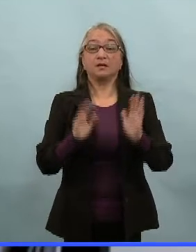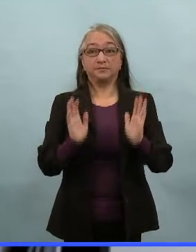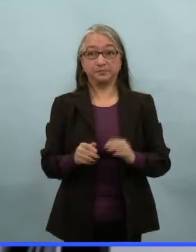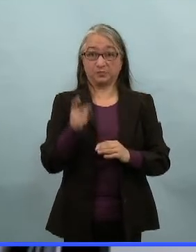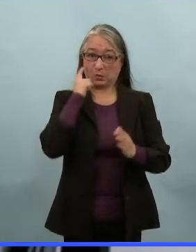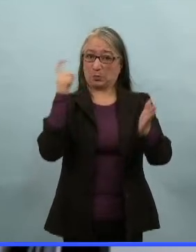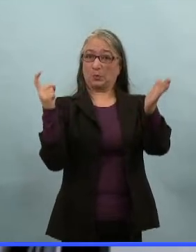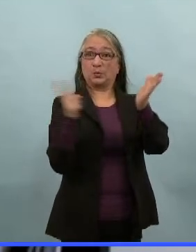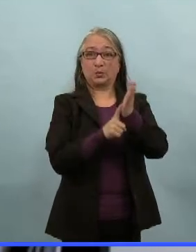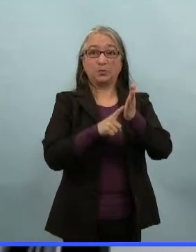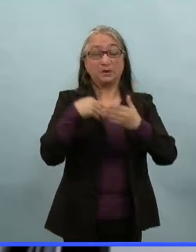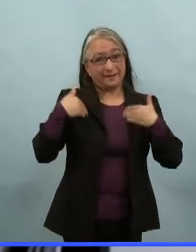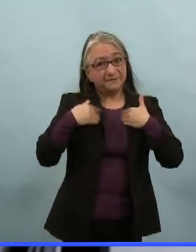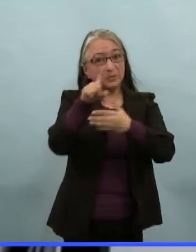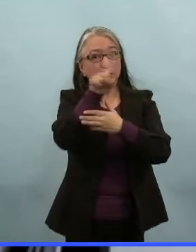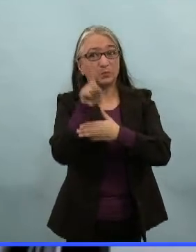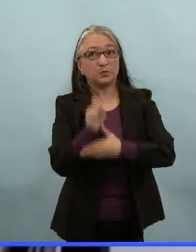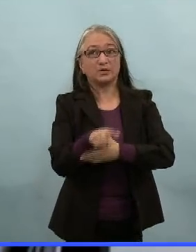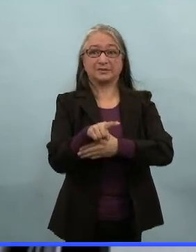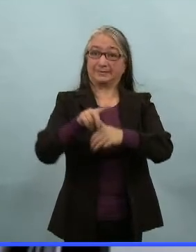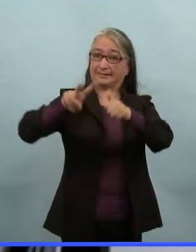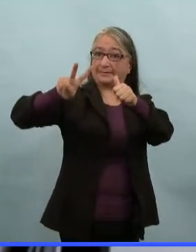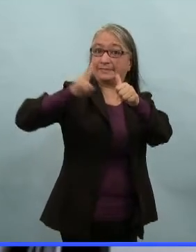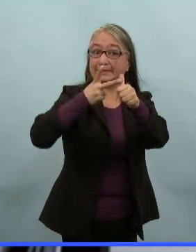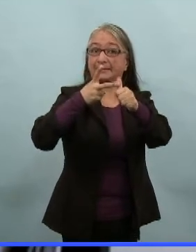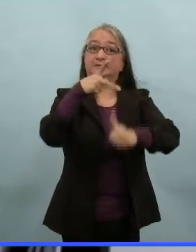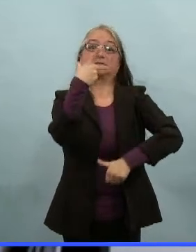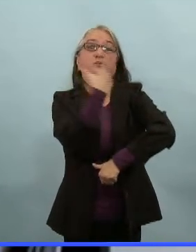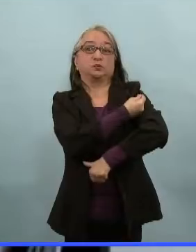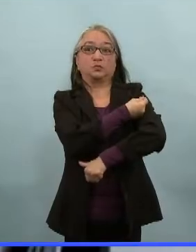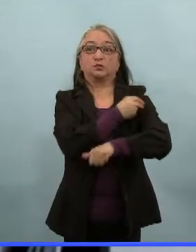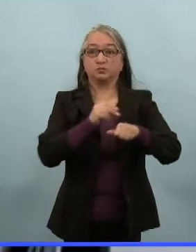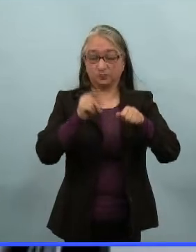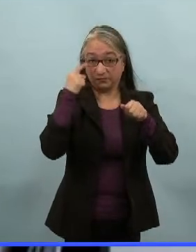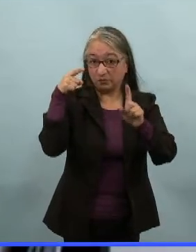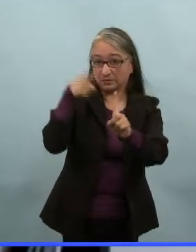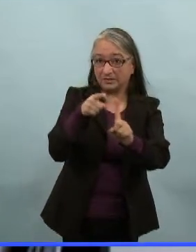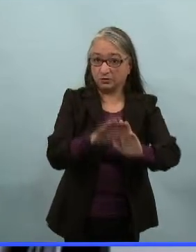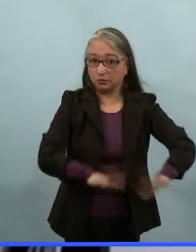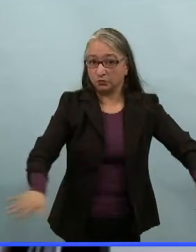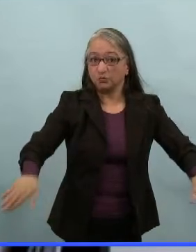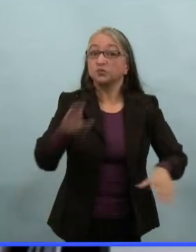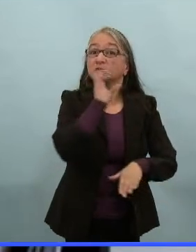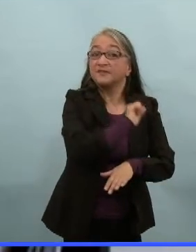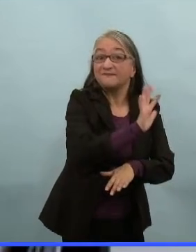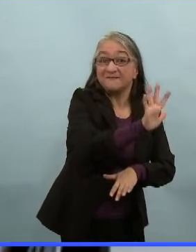a second dose for their kids age five to eleven at this time the national advisory committee